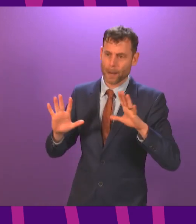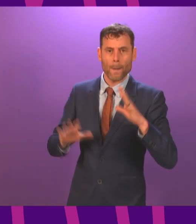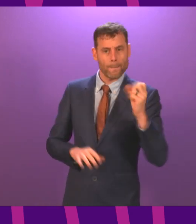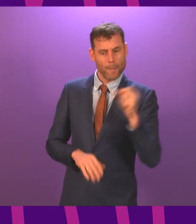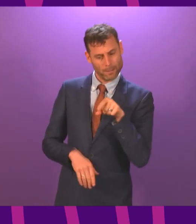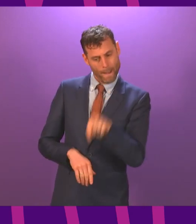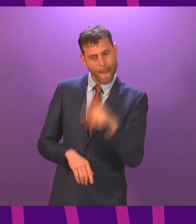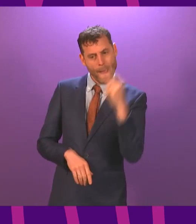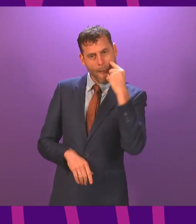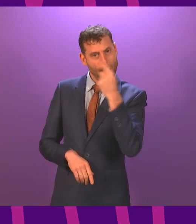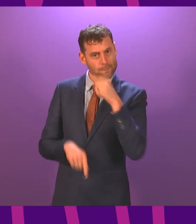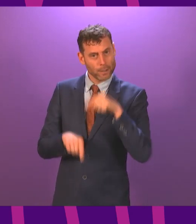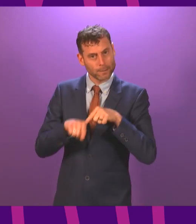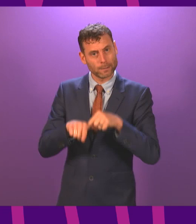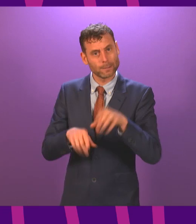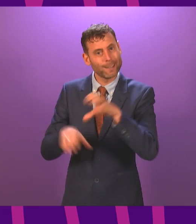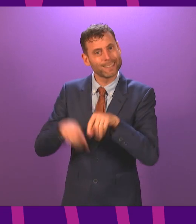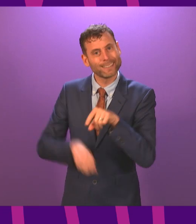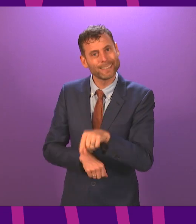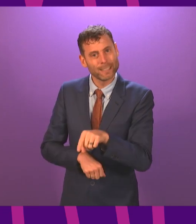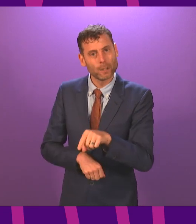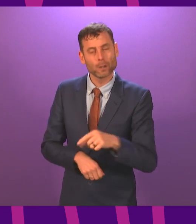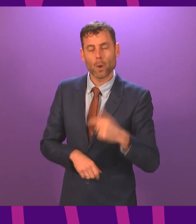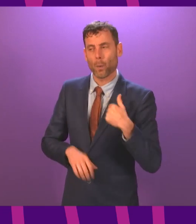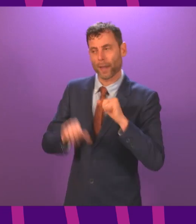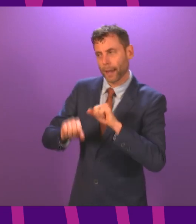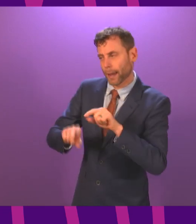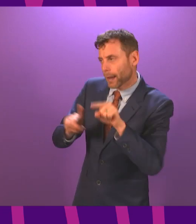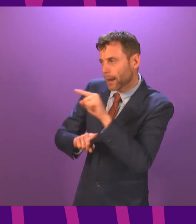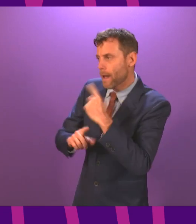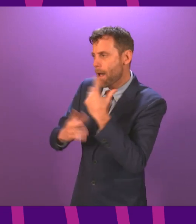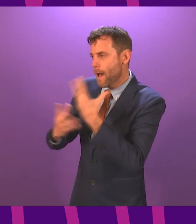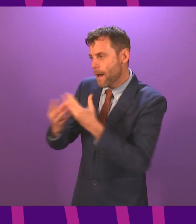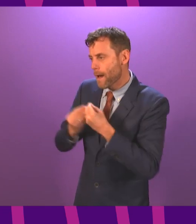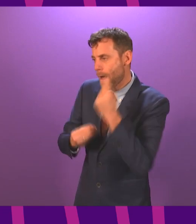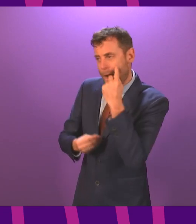latest evidence. That is what we will do and I hope that we will set out our conclusions